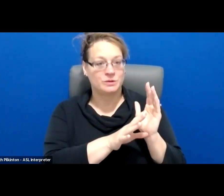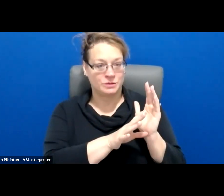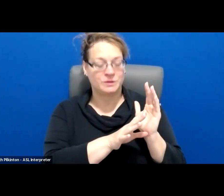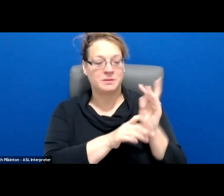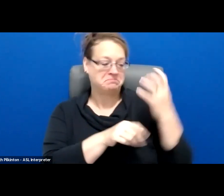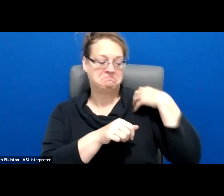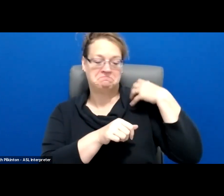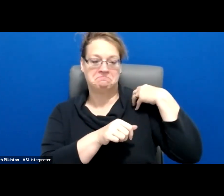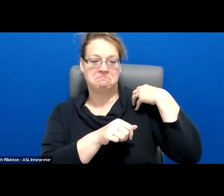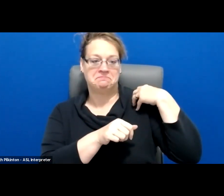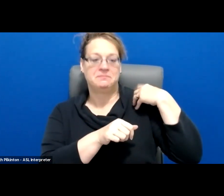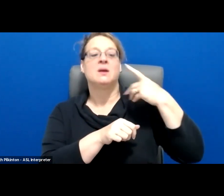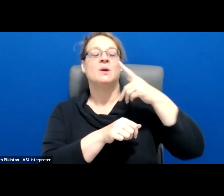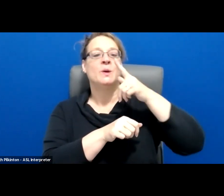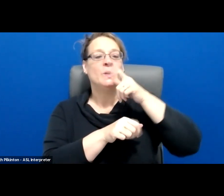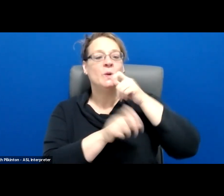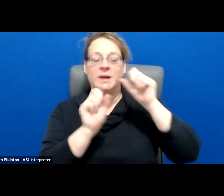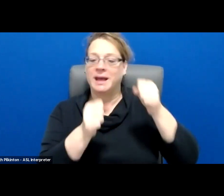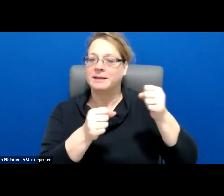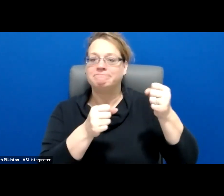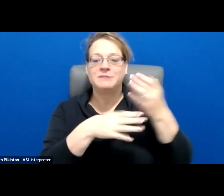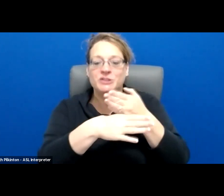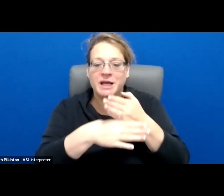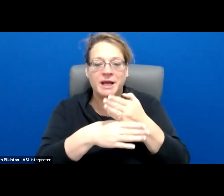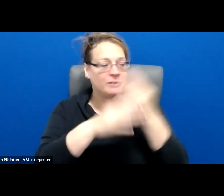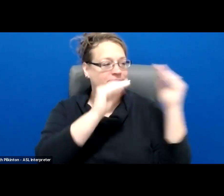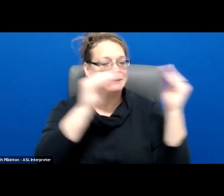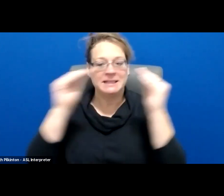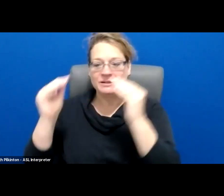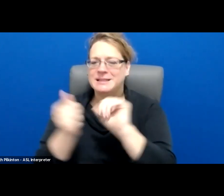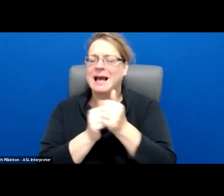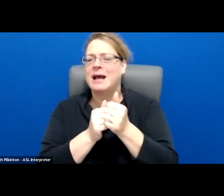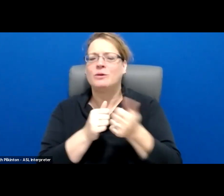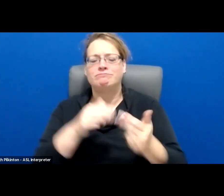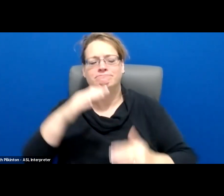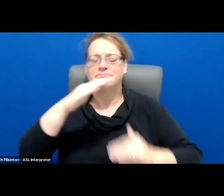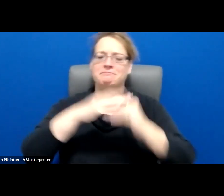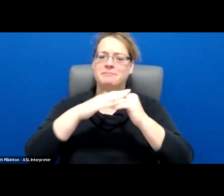Today we are kicking off our webinar series with a panel of employers.